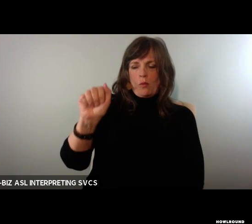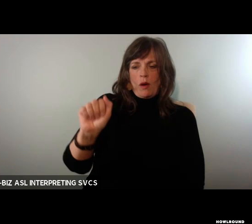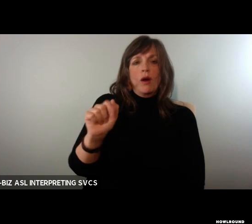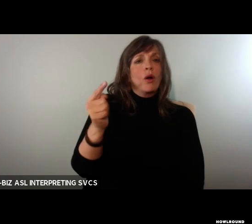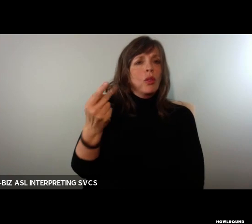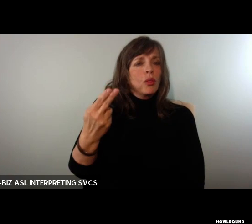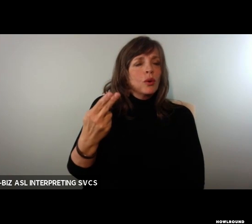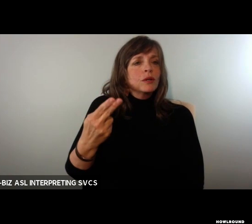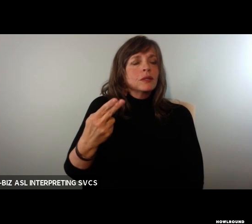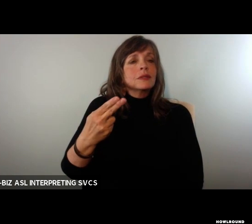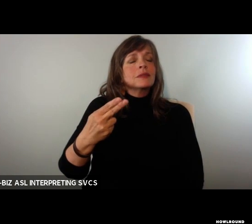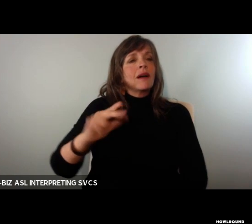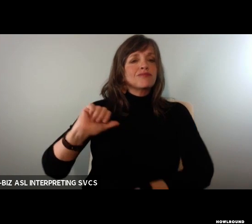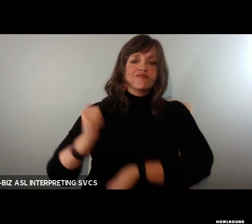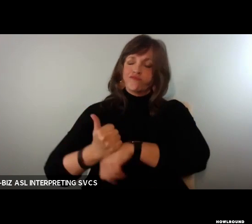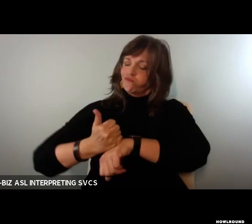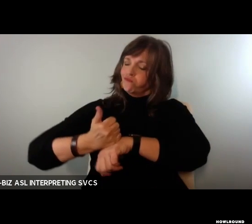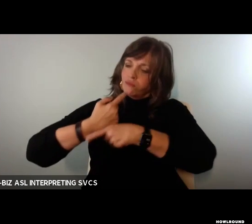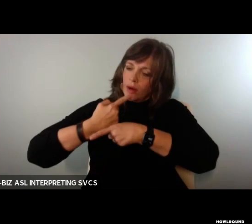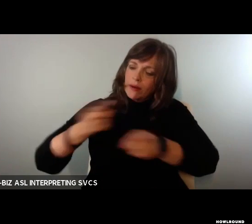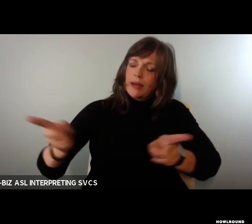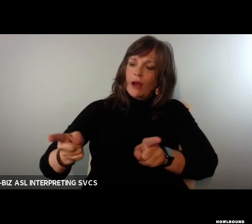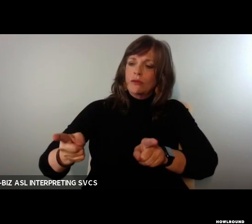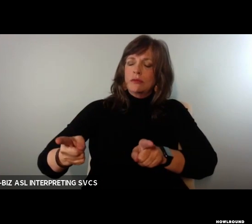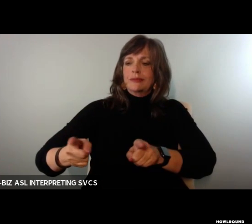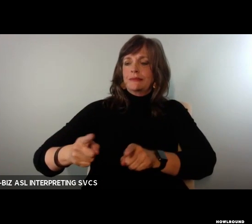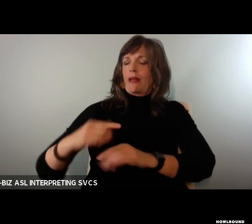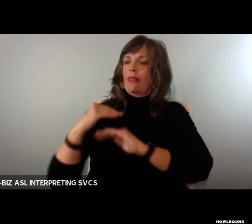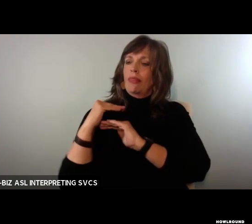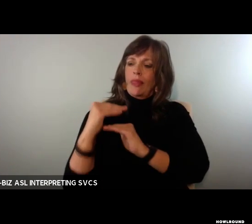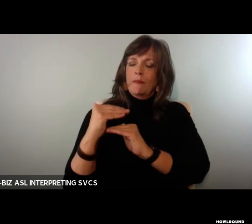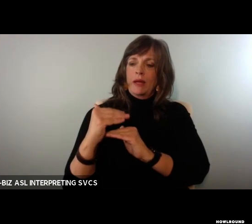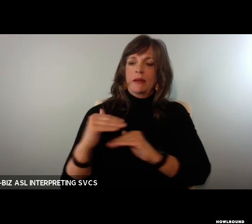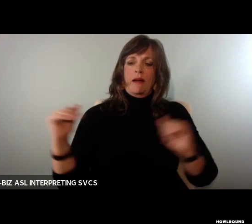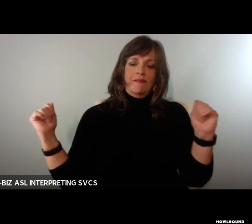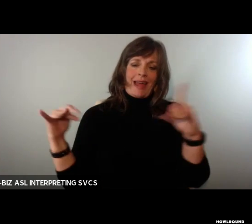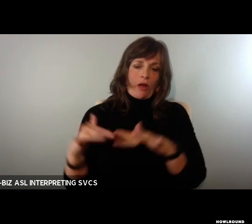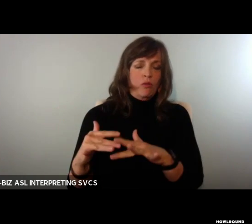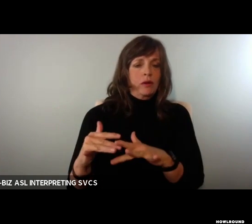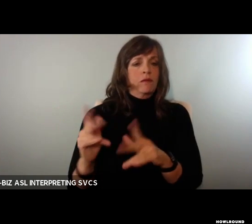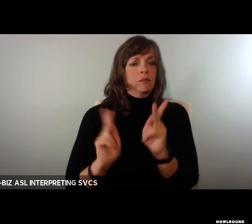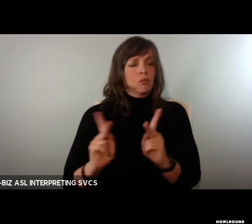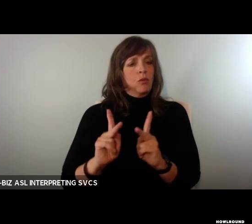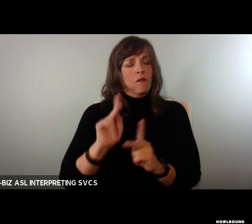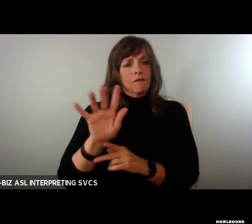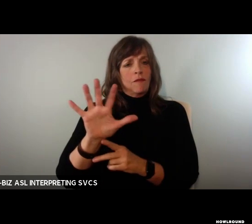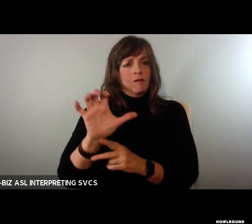on gatherings of 500 people or more across the state for the foreseeable future.